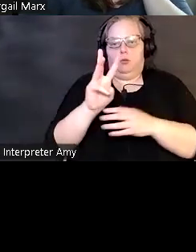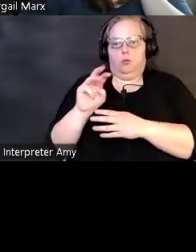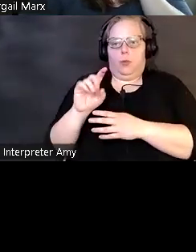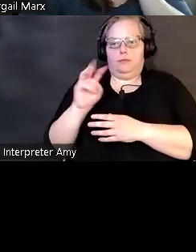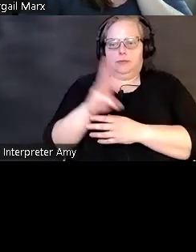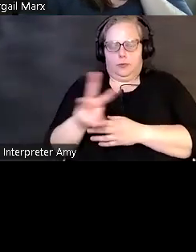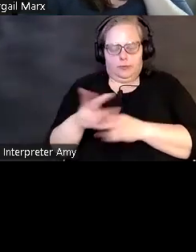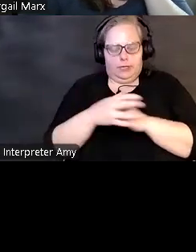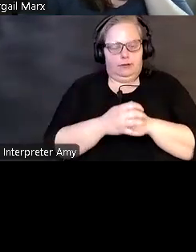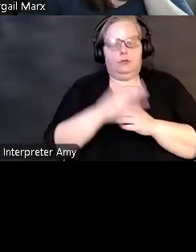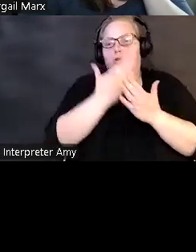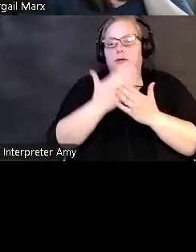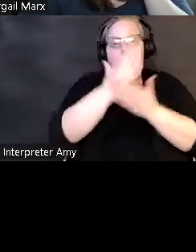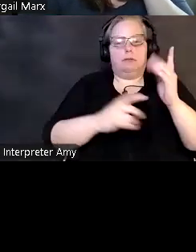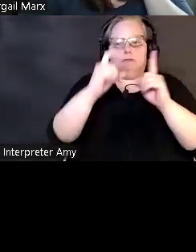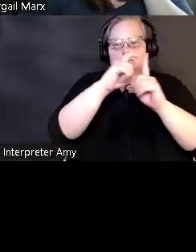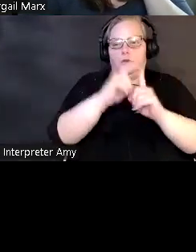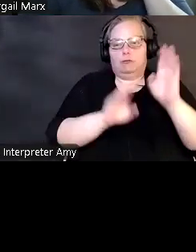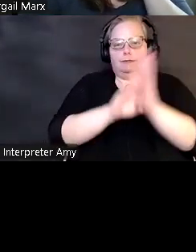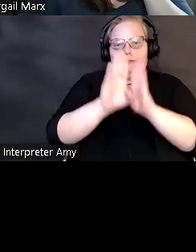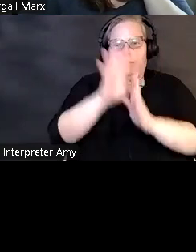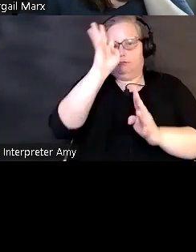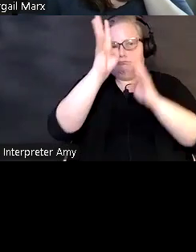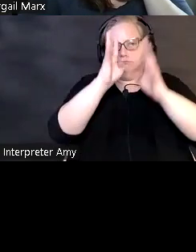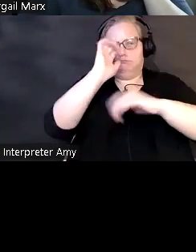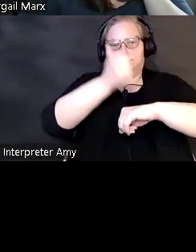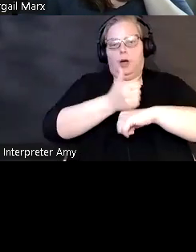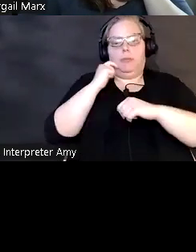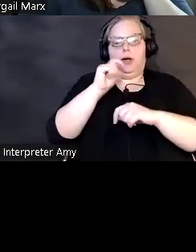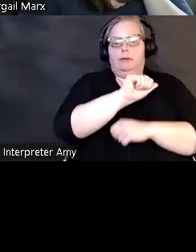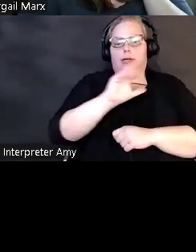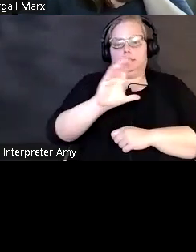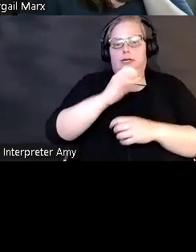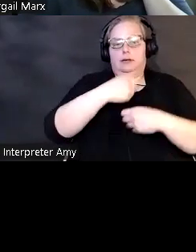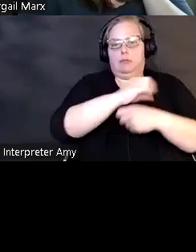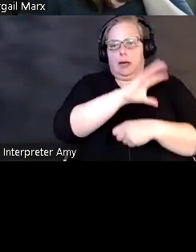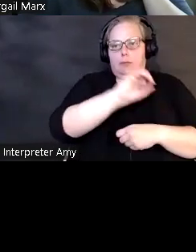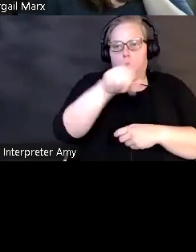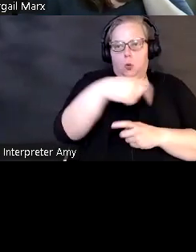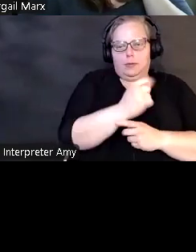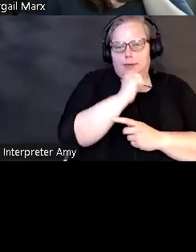those vocabularies have been developed by people not just the AAC manufacturers, so you can find